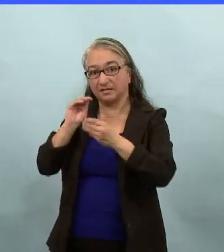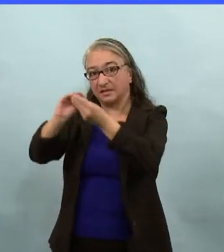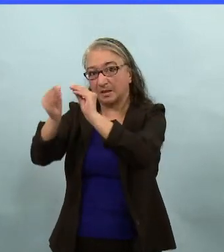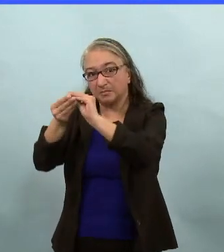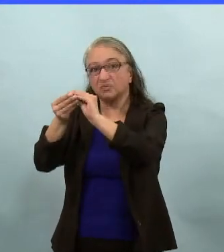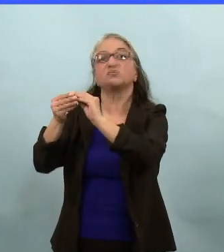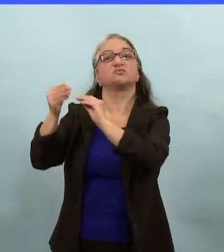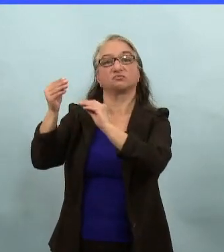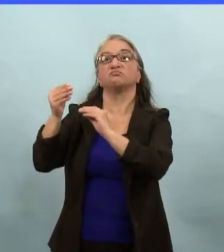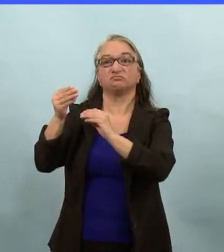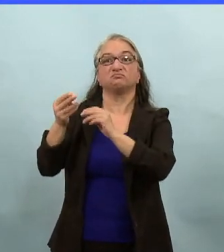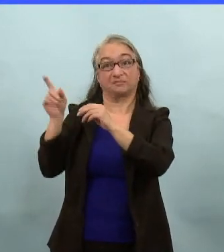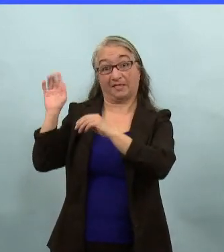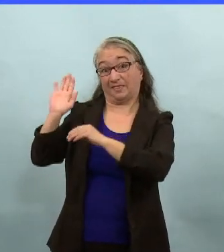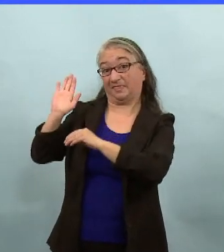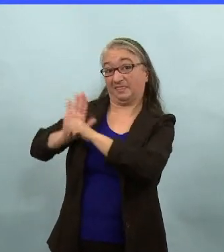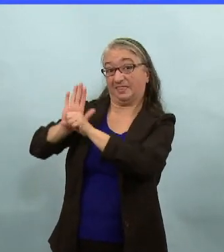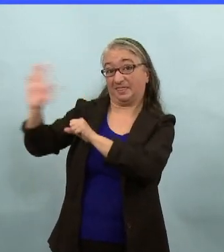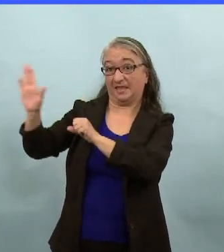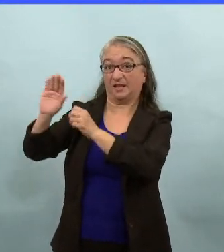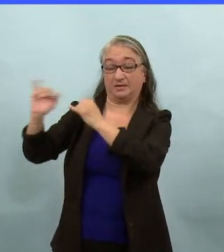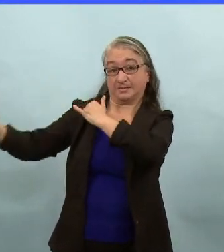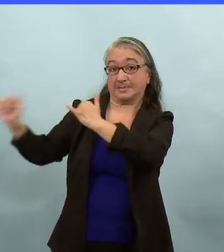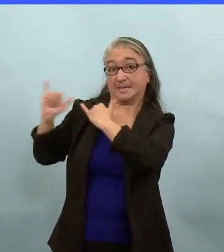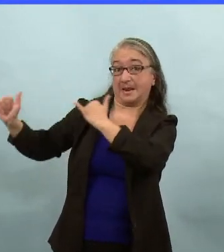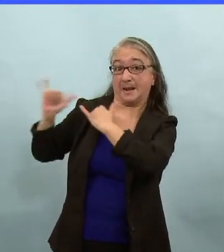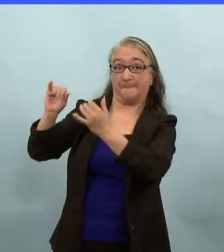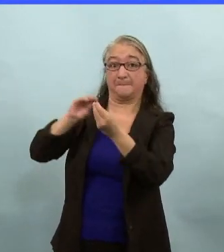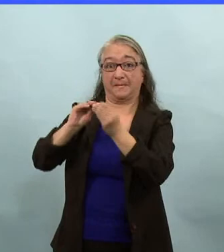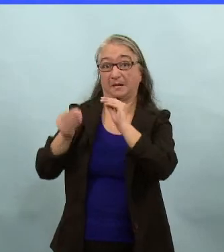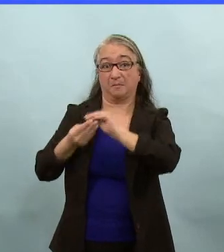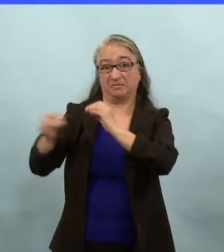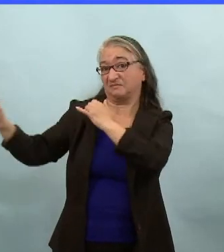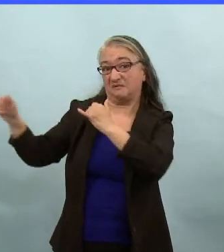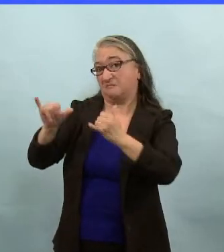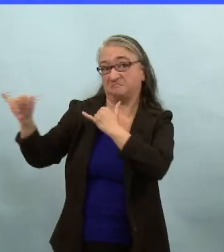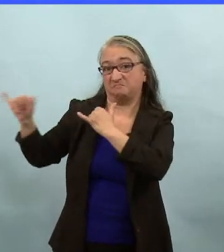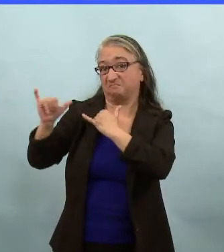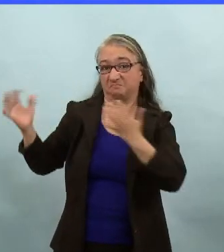been for some time now and i think it's really important to remind manitobans that we took